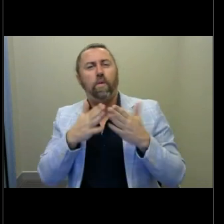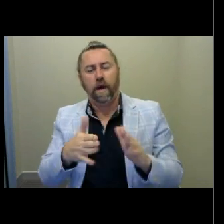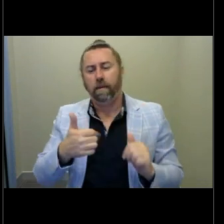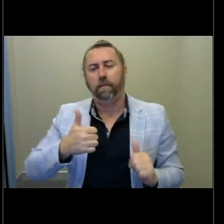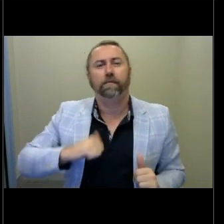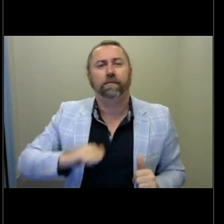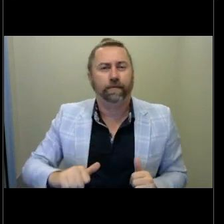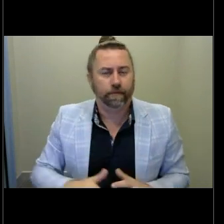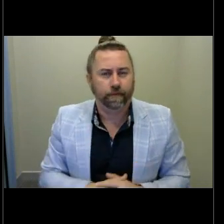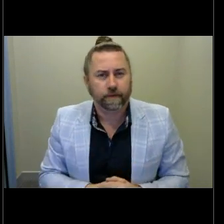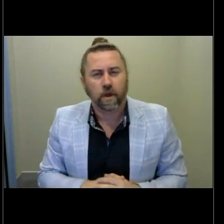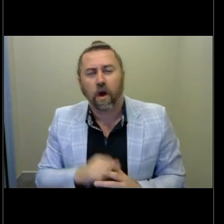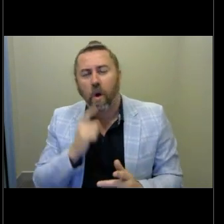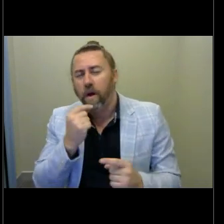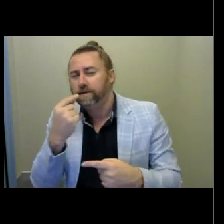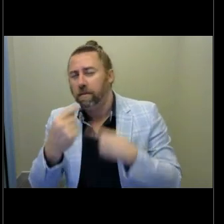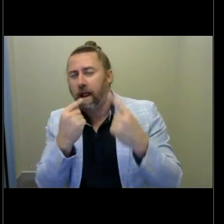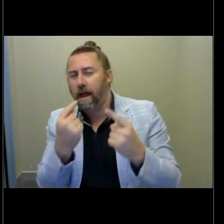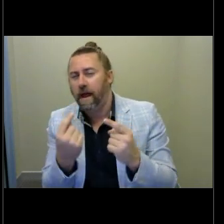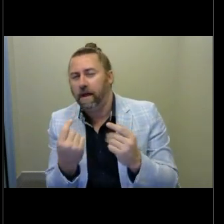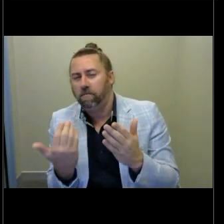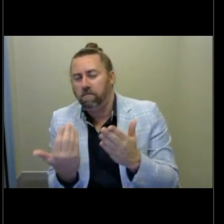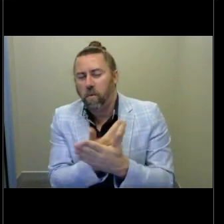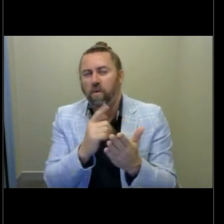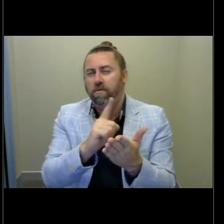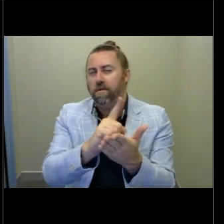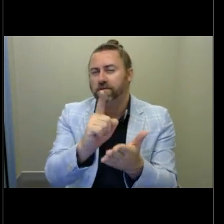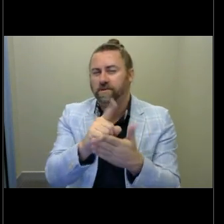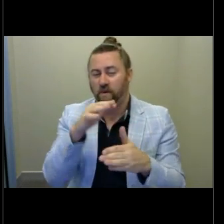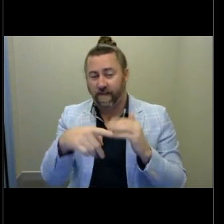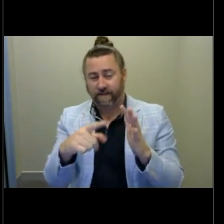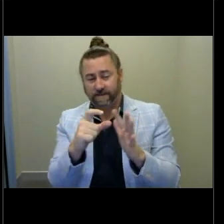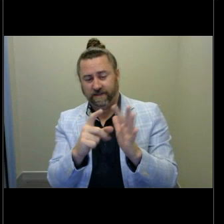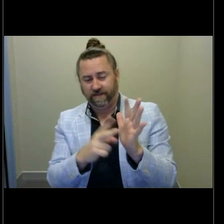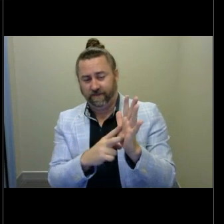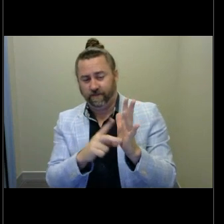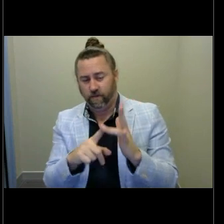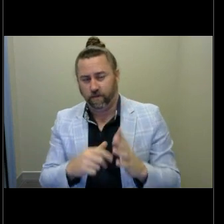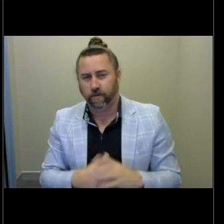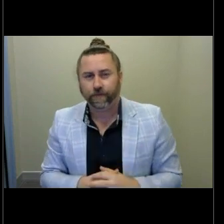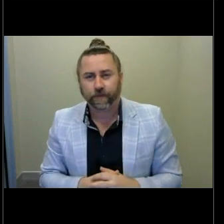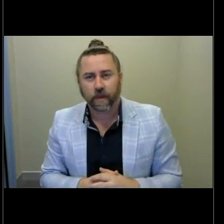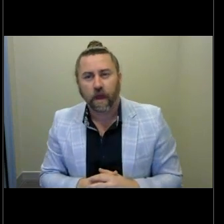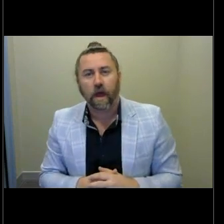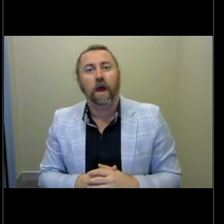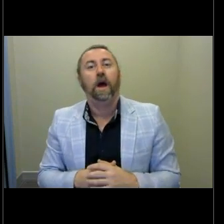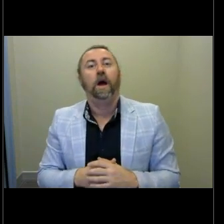The other thing I just wanted to mention in here, obviously, is while a child can't apply